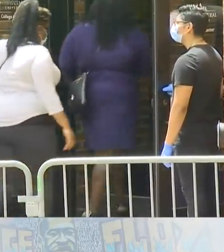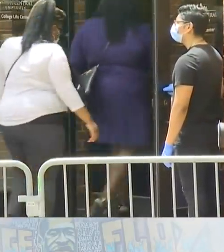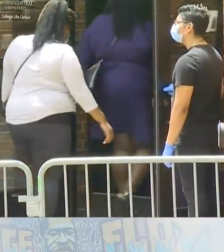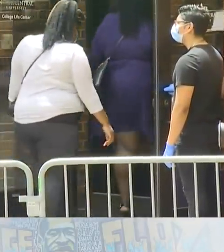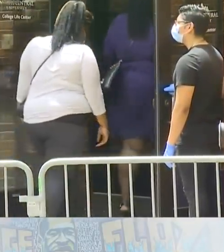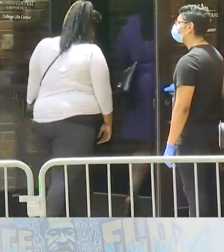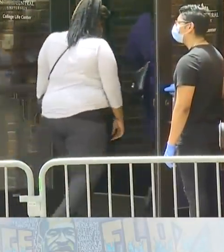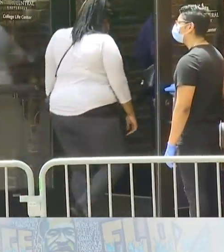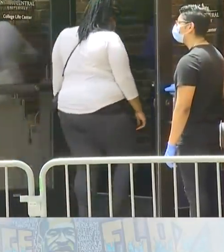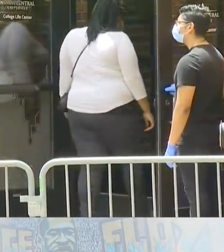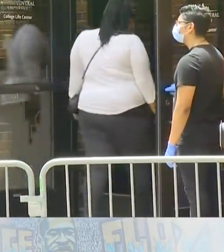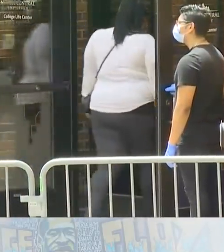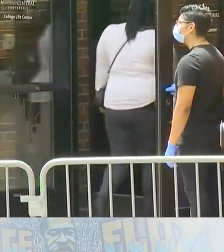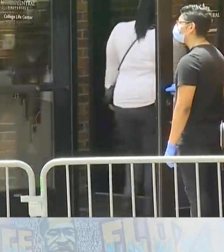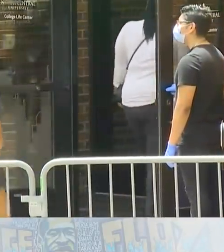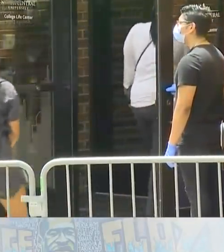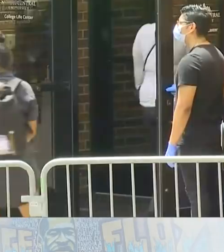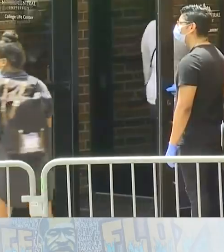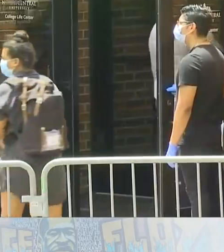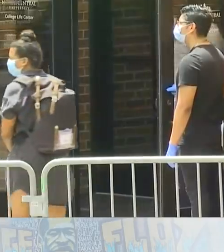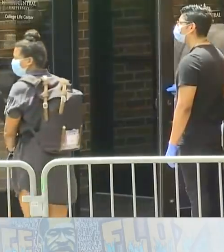I WILL LIFT UP